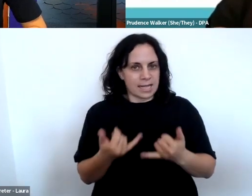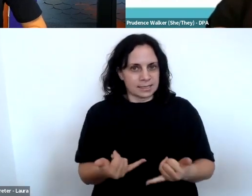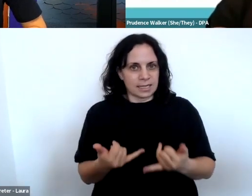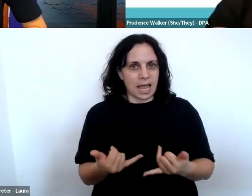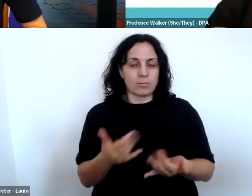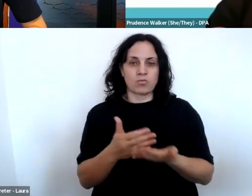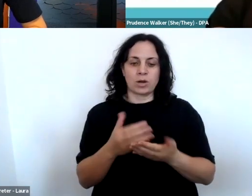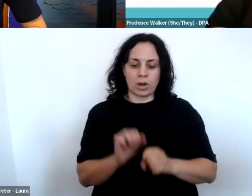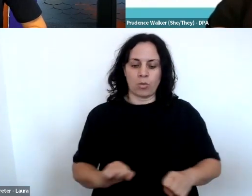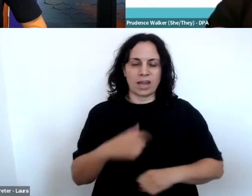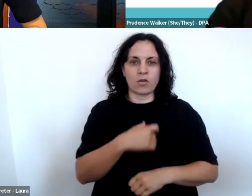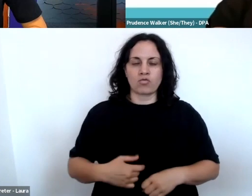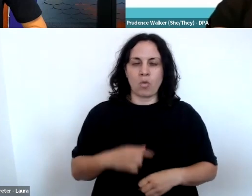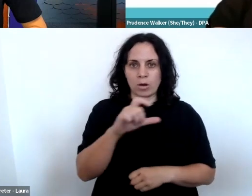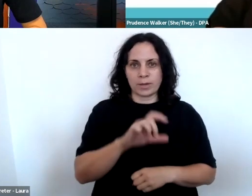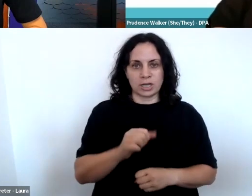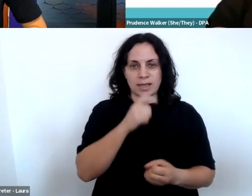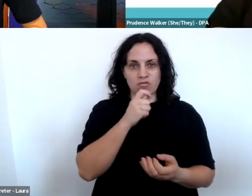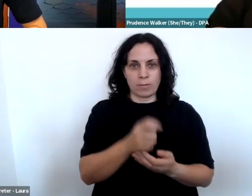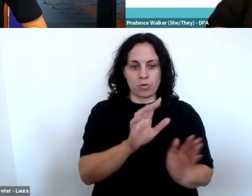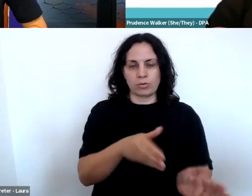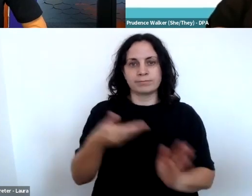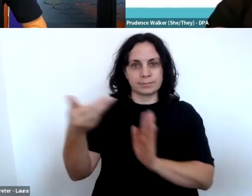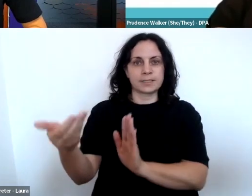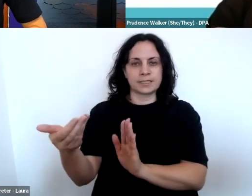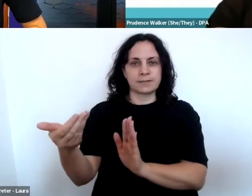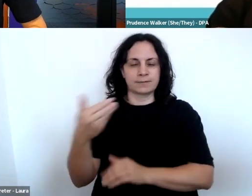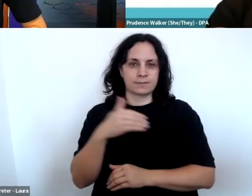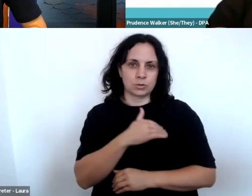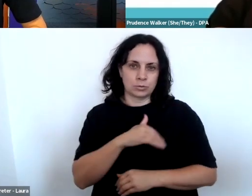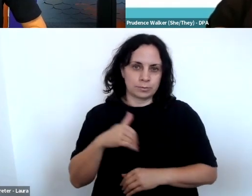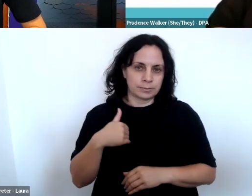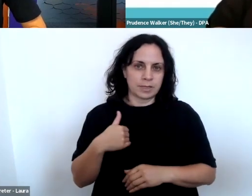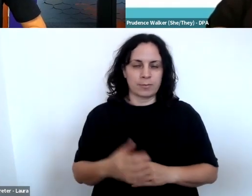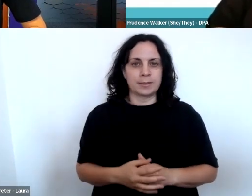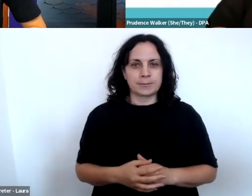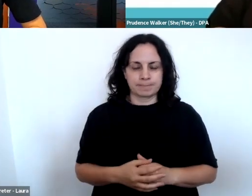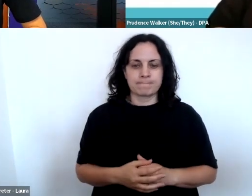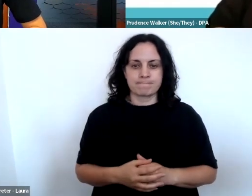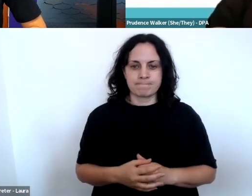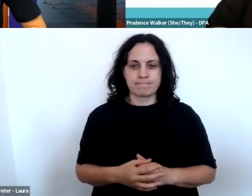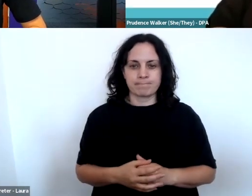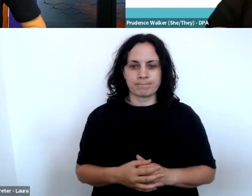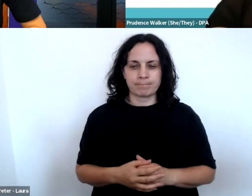a lot of work is going to have to go into addressing those recommendations. Thank you Paula.